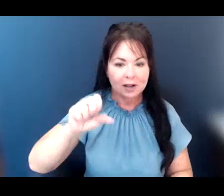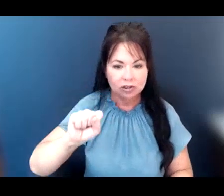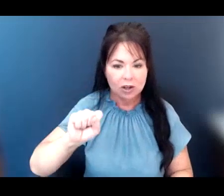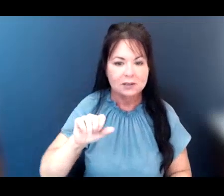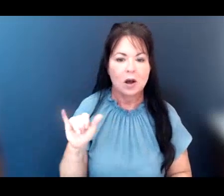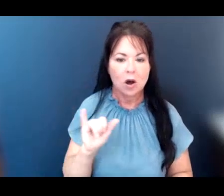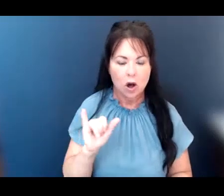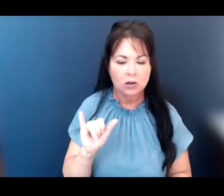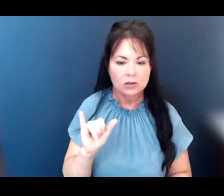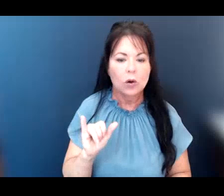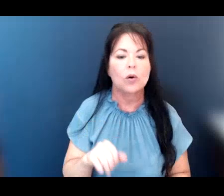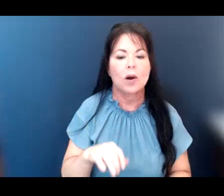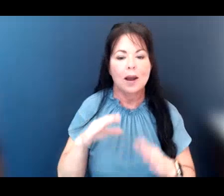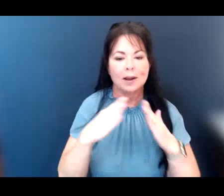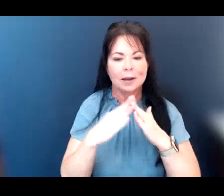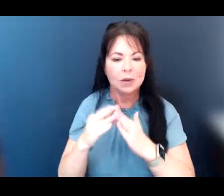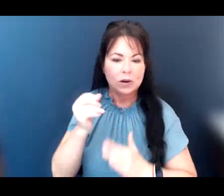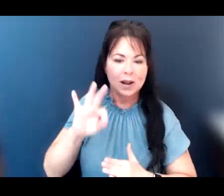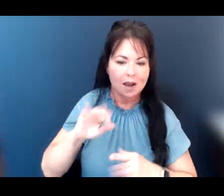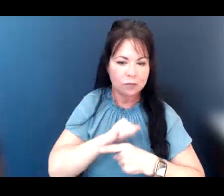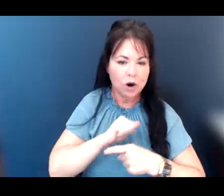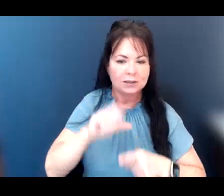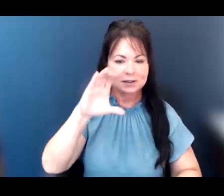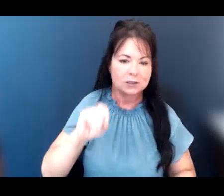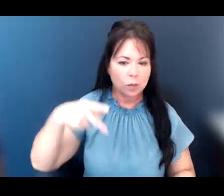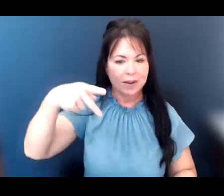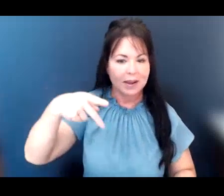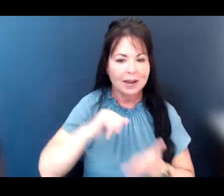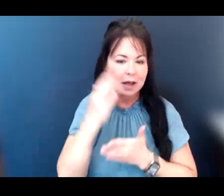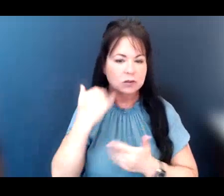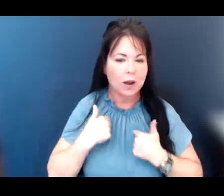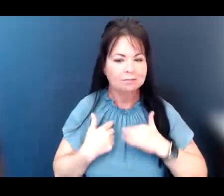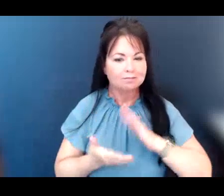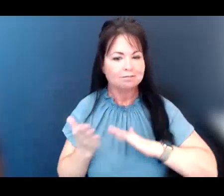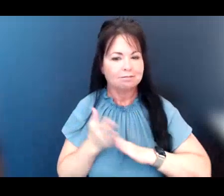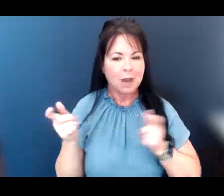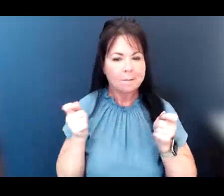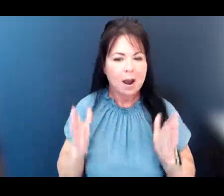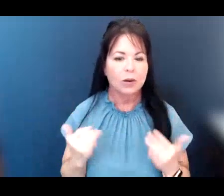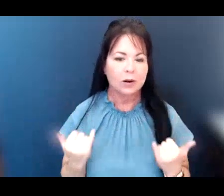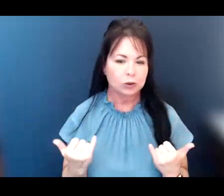So that's why I'm moderating today. Super excited to be here. And I am a white woman with long,